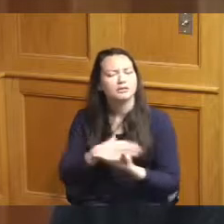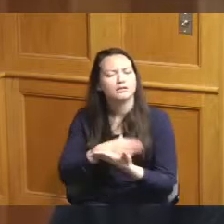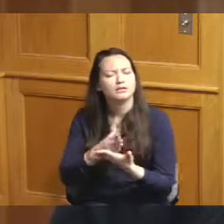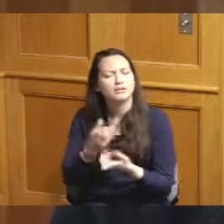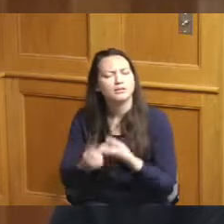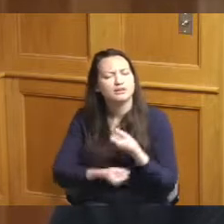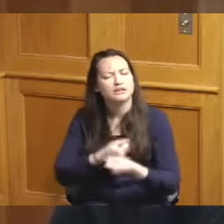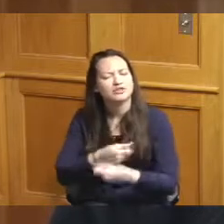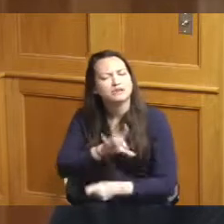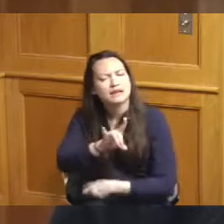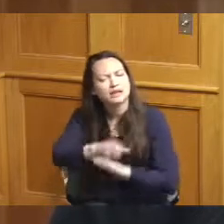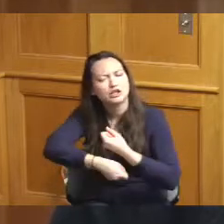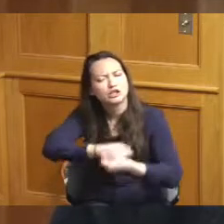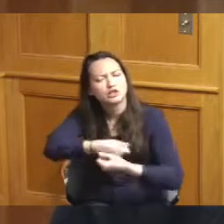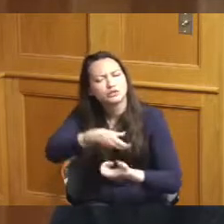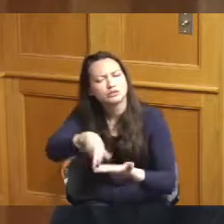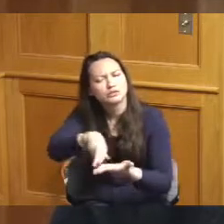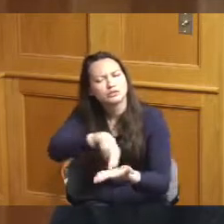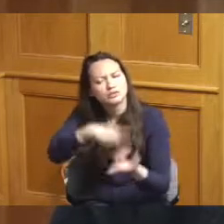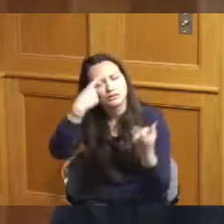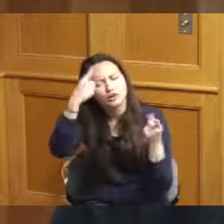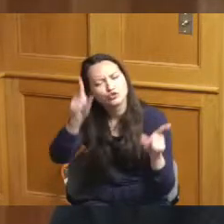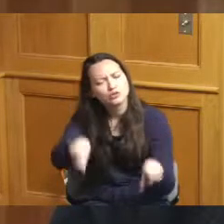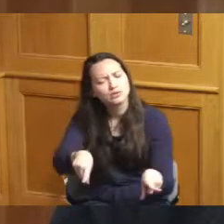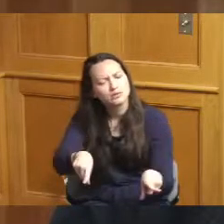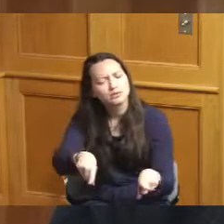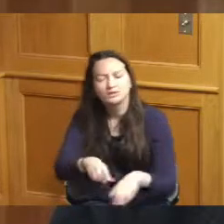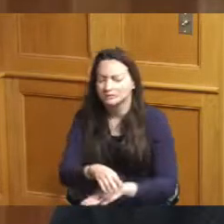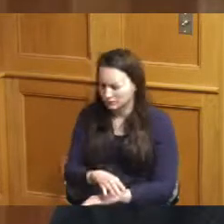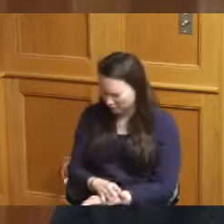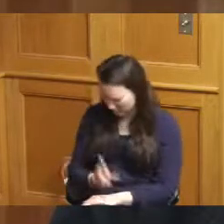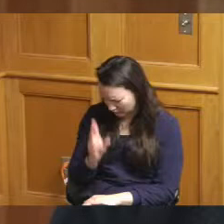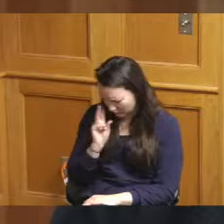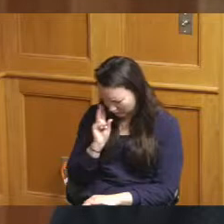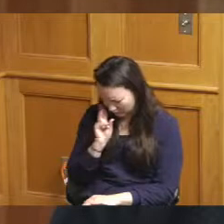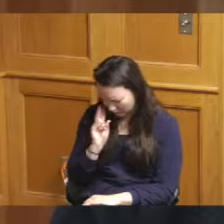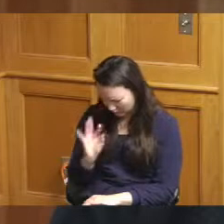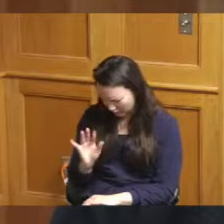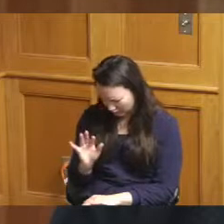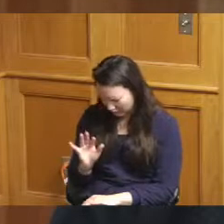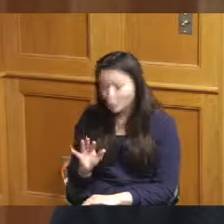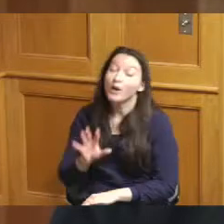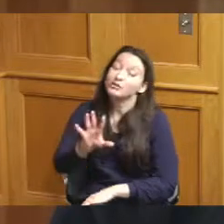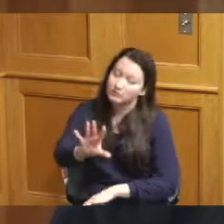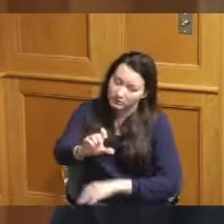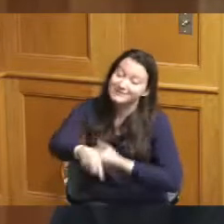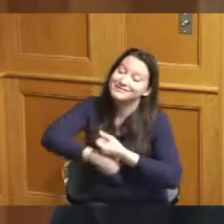it was an eight-year agreement so let's see well it was a 10-year agreement originally